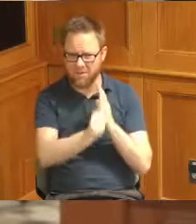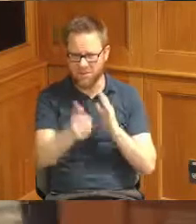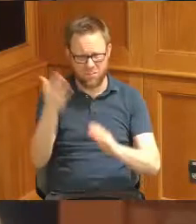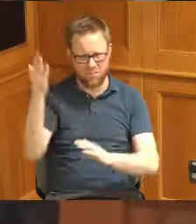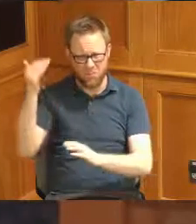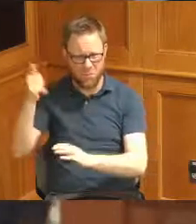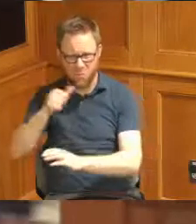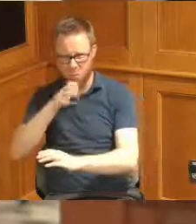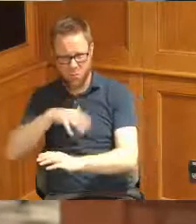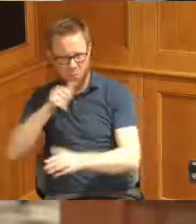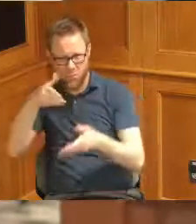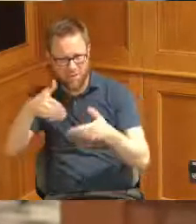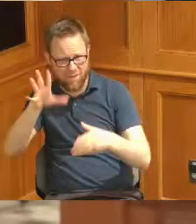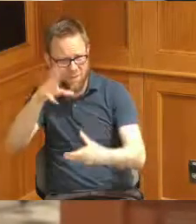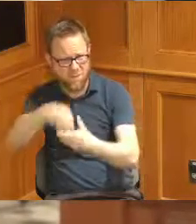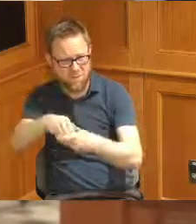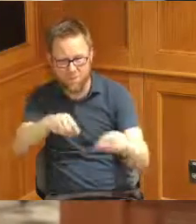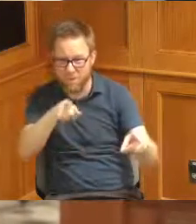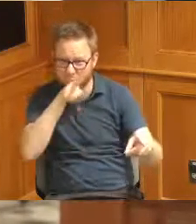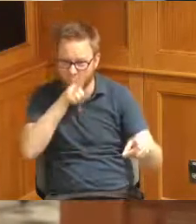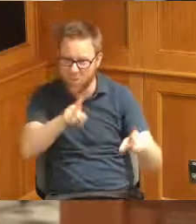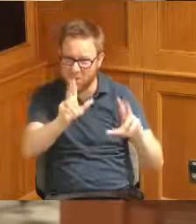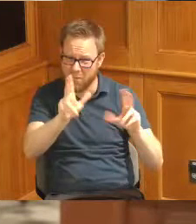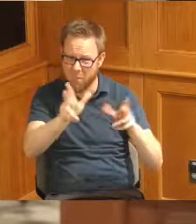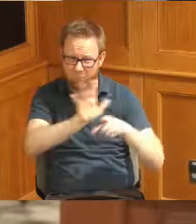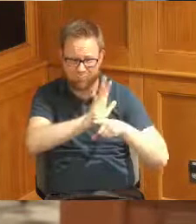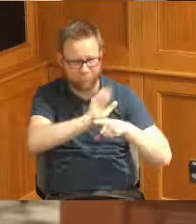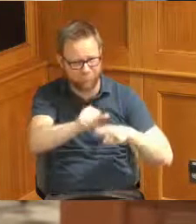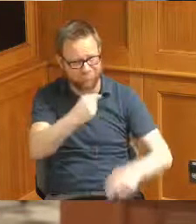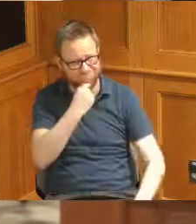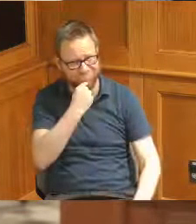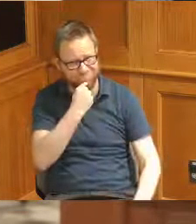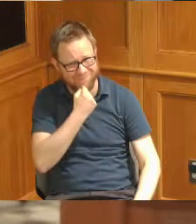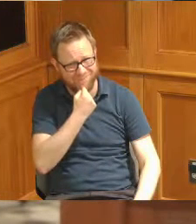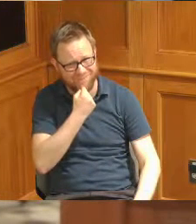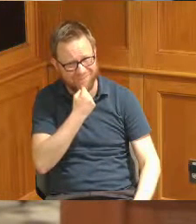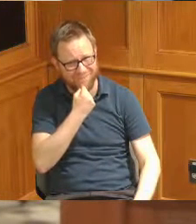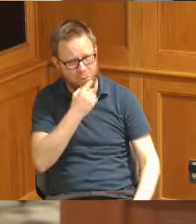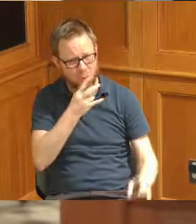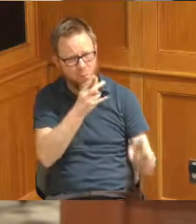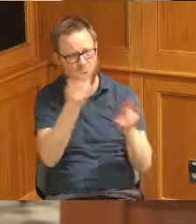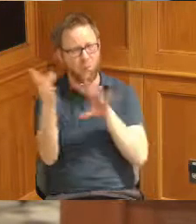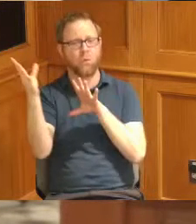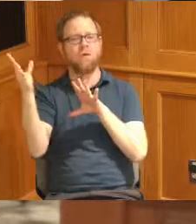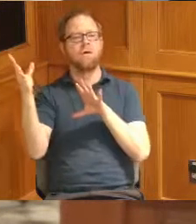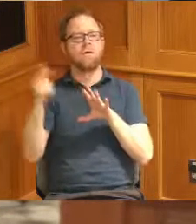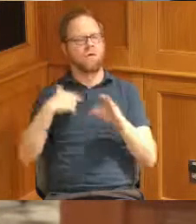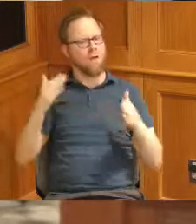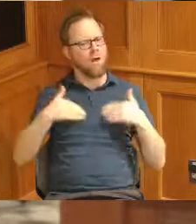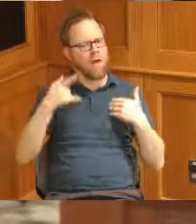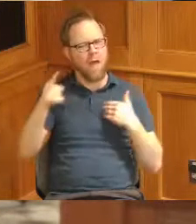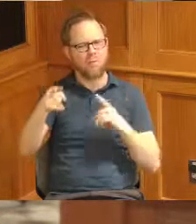I'm talking about they can ball seriously ball I am so glad you did that because you woke me up